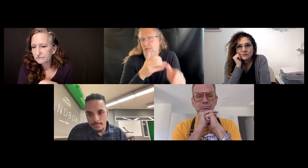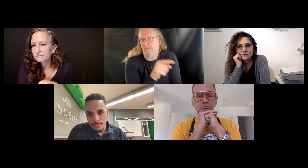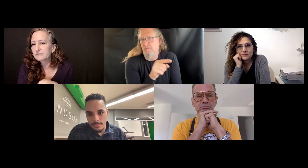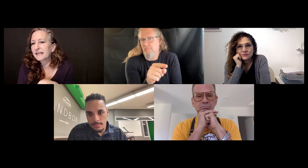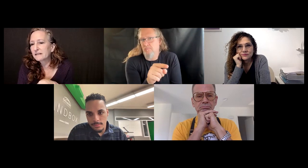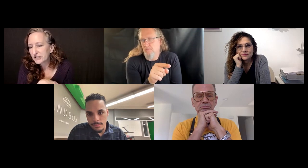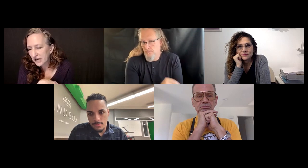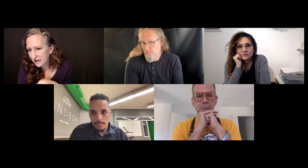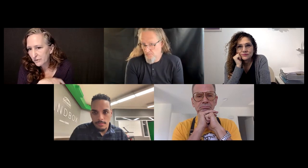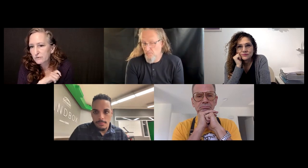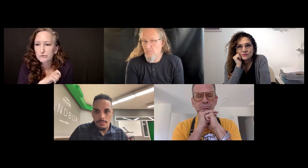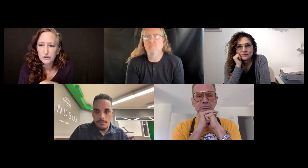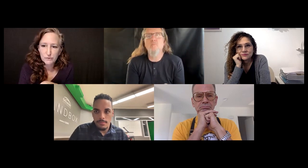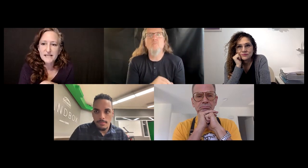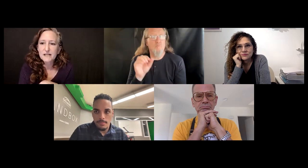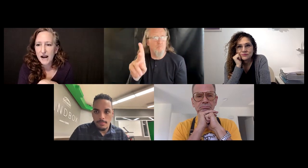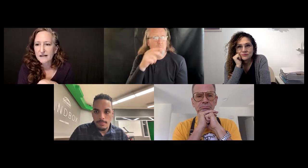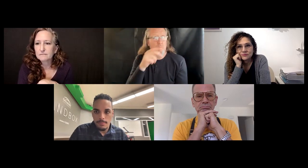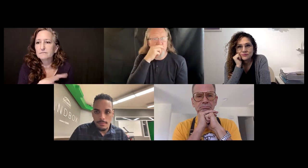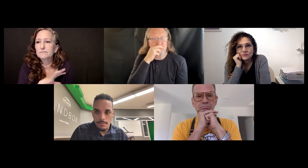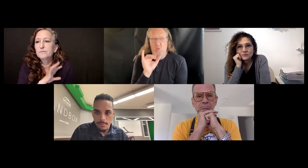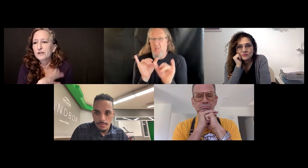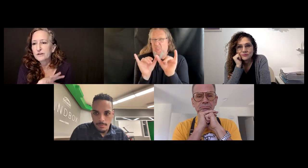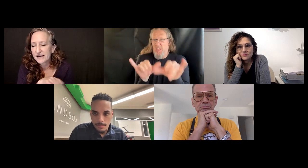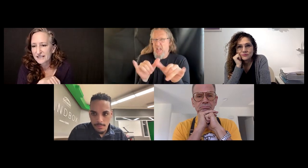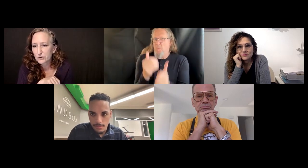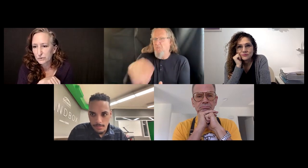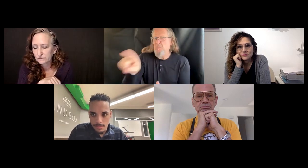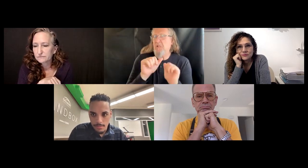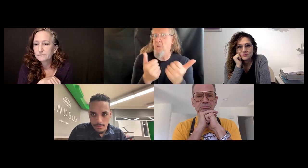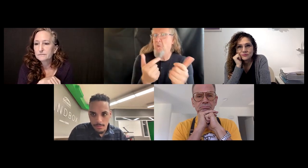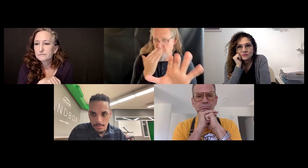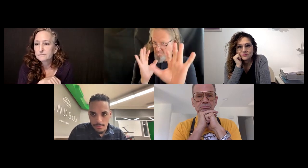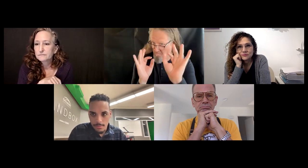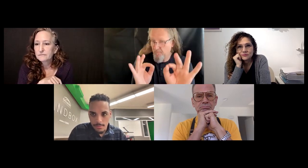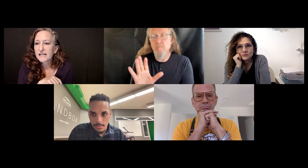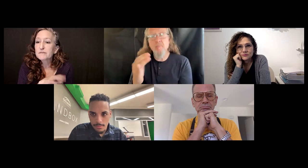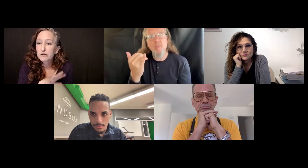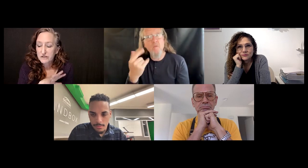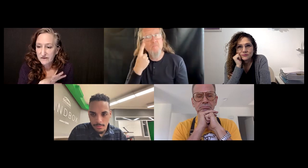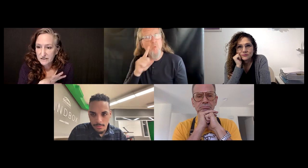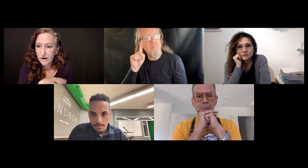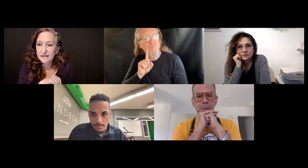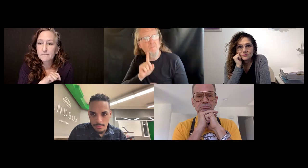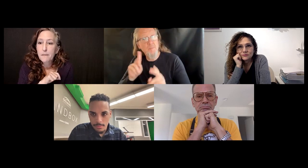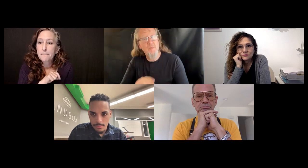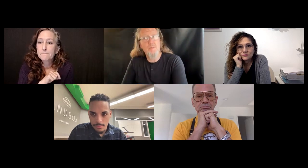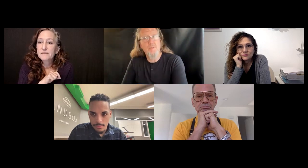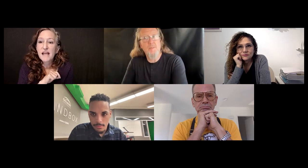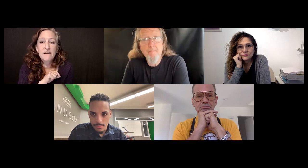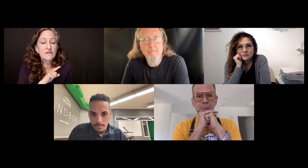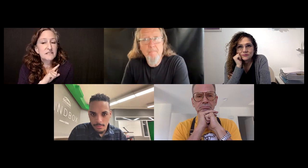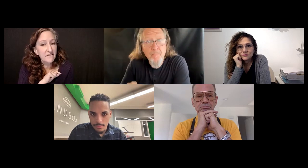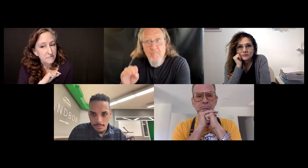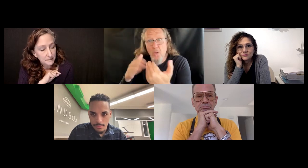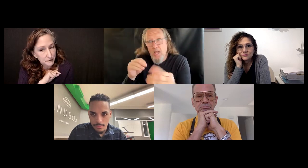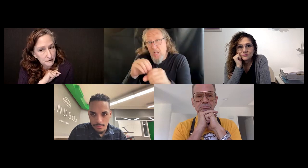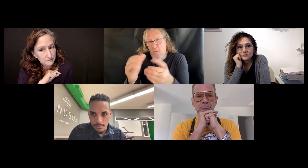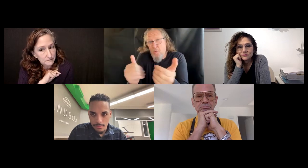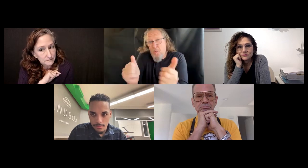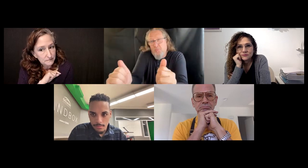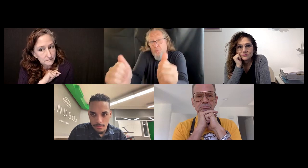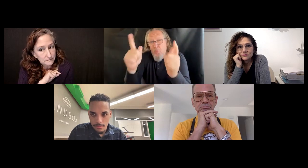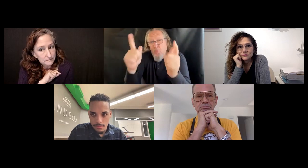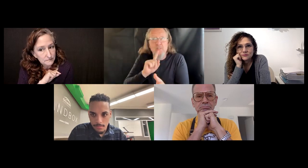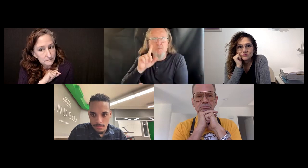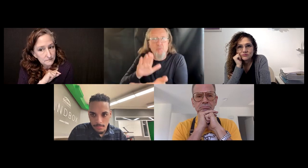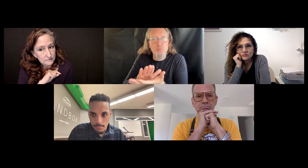English you to read and write. We learn that at school. That's most of us right now, for deaf people